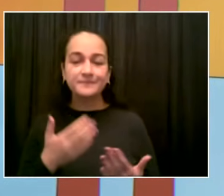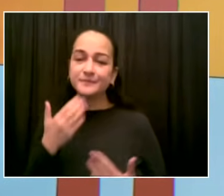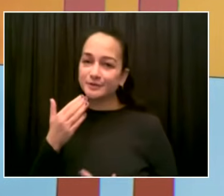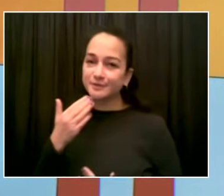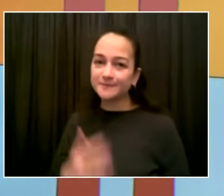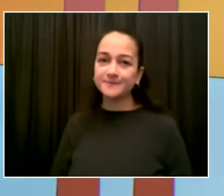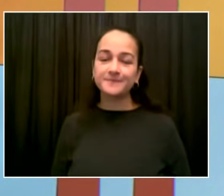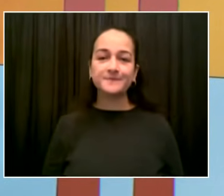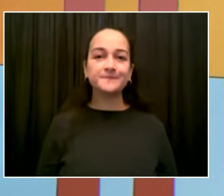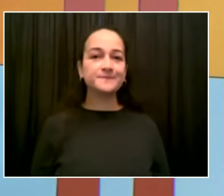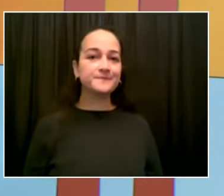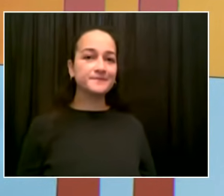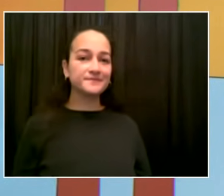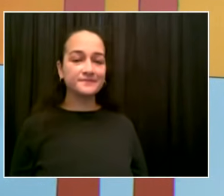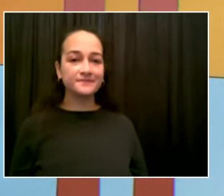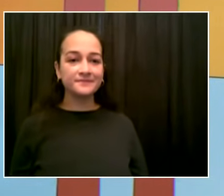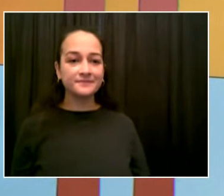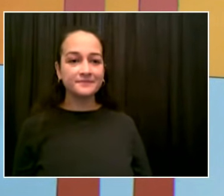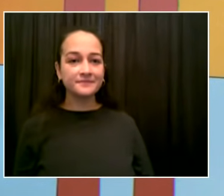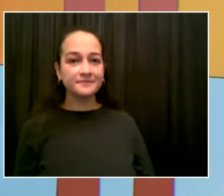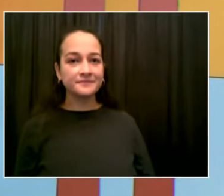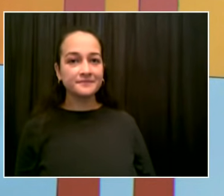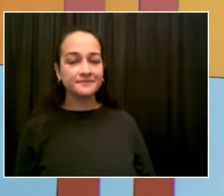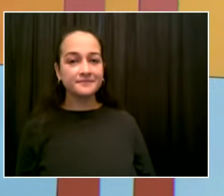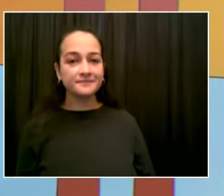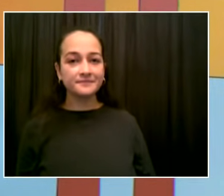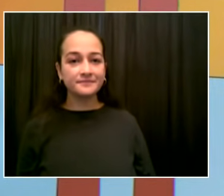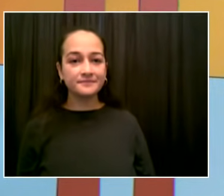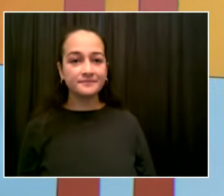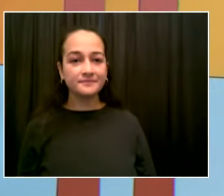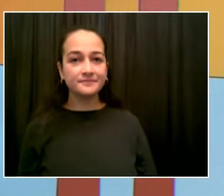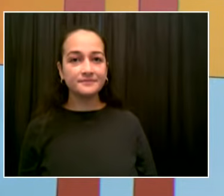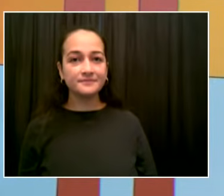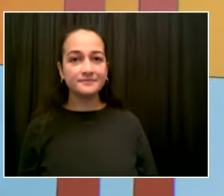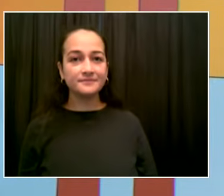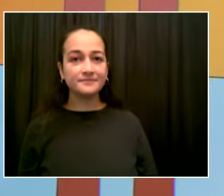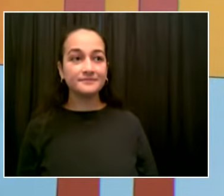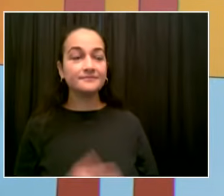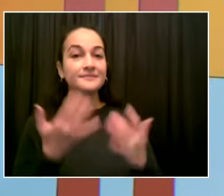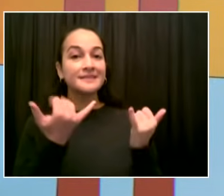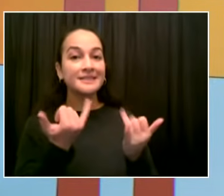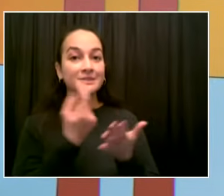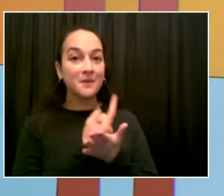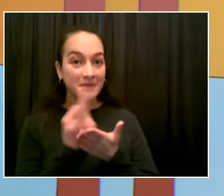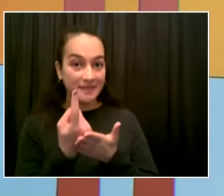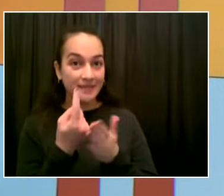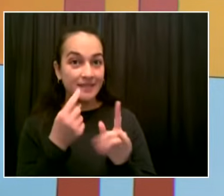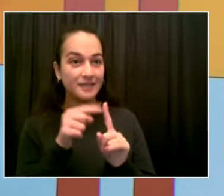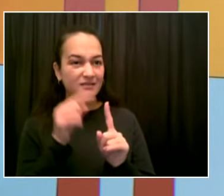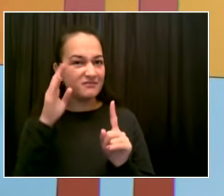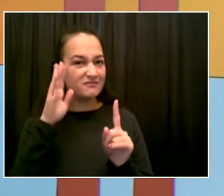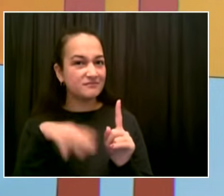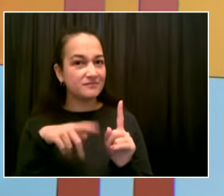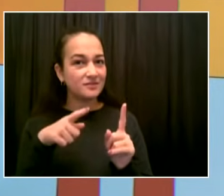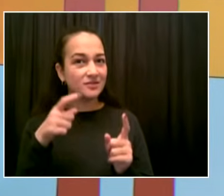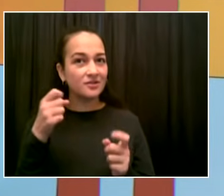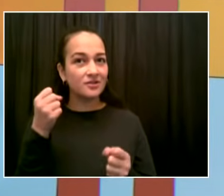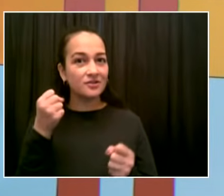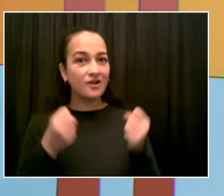SO WENO TICED ON THE FSTIR GRIDLOCK ALERT DAY THI WSEEK BEING KNOWN